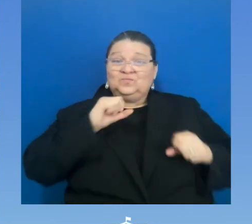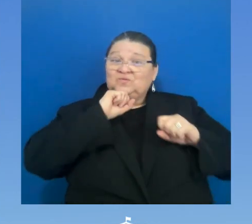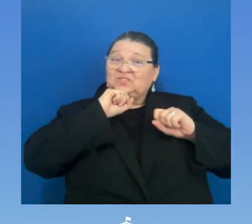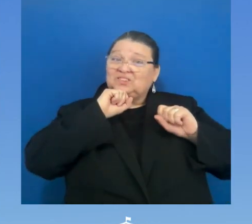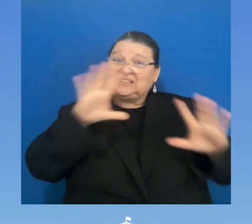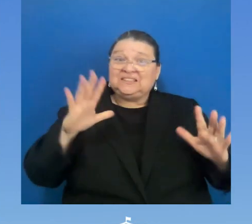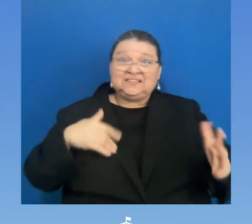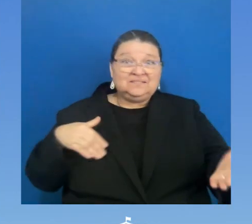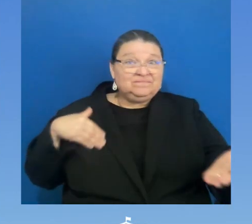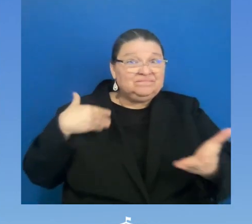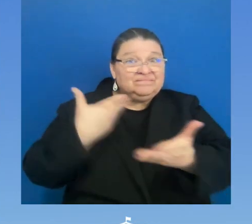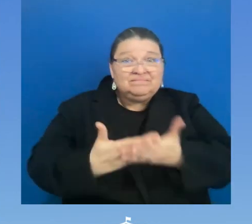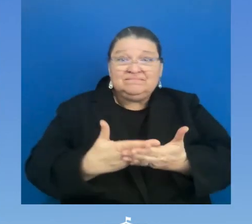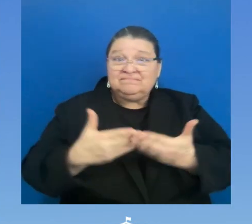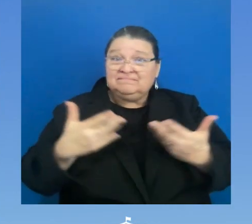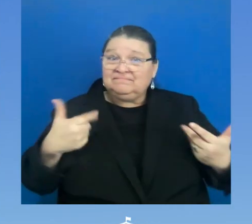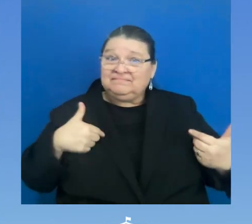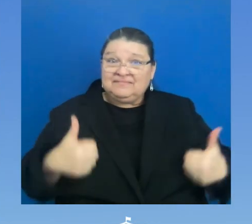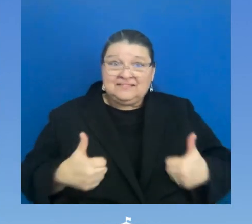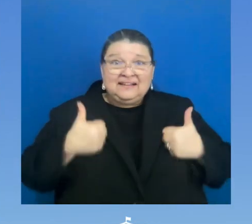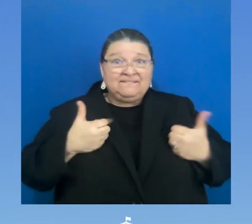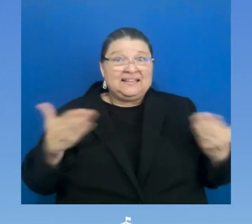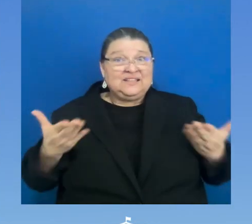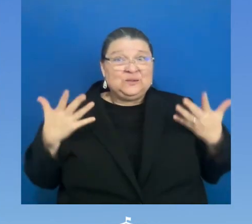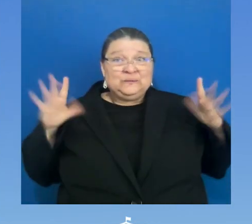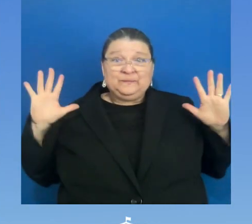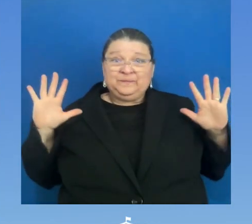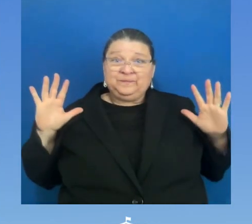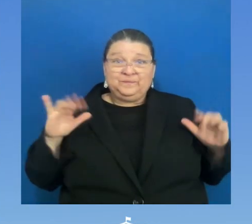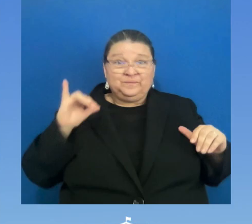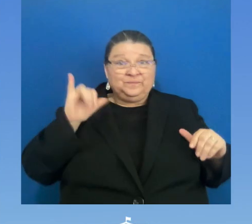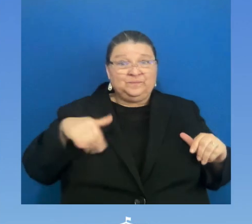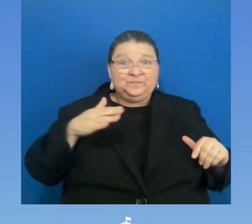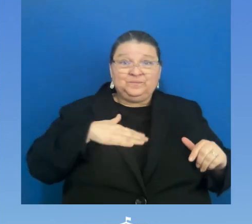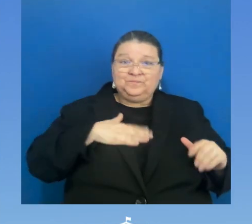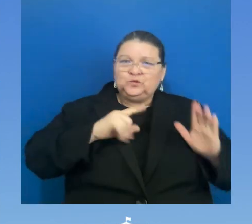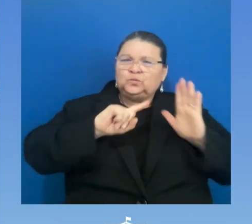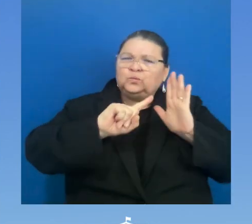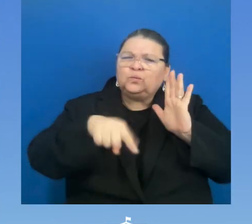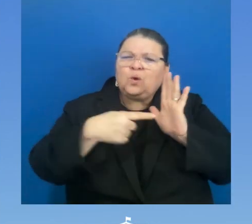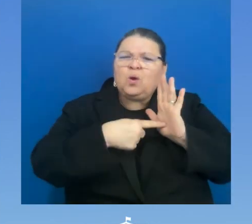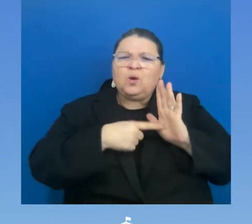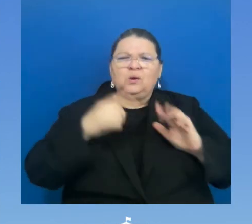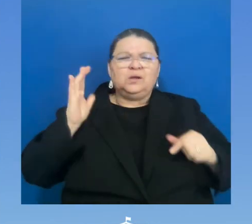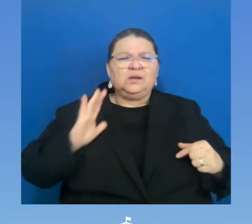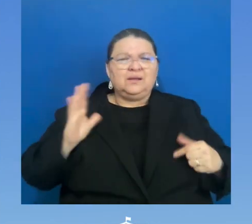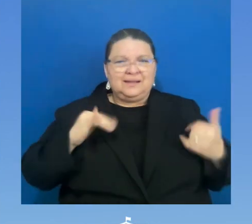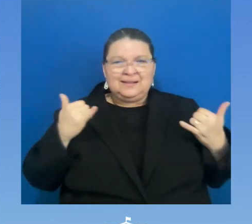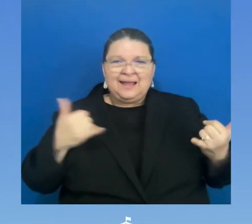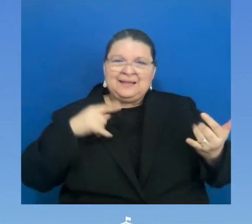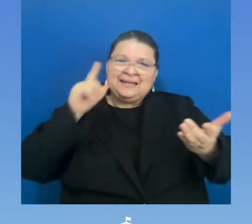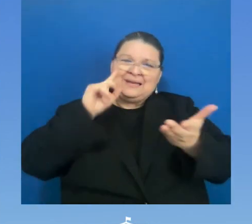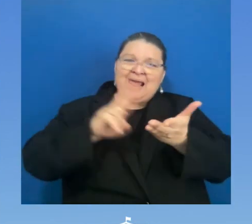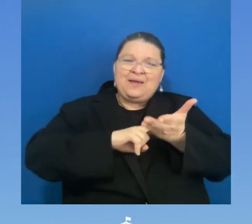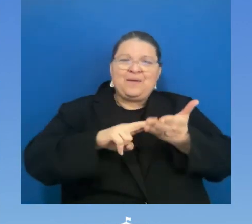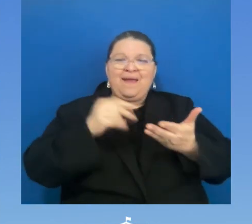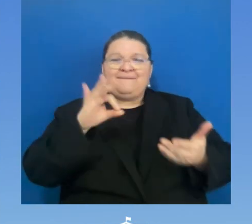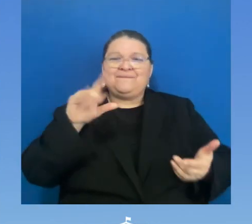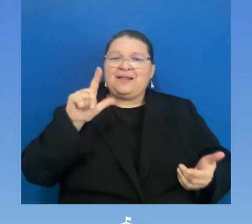whether it's my role as secretary of Labor right now or my previous role as mayor of Boston on my role before that, as a union person or a or state legislator,